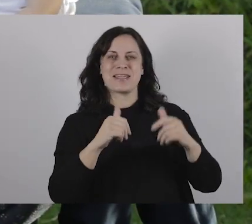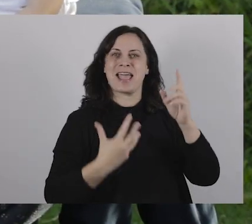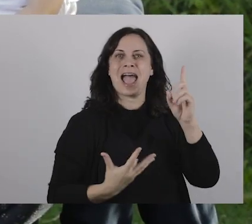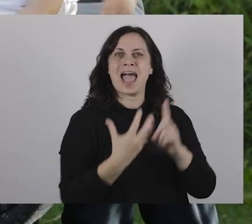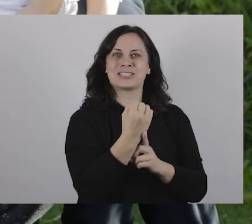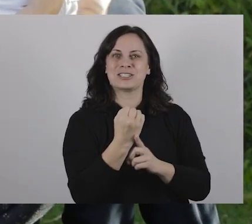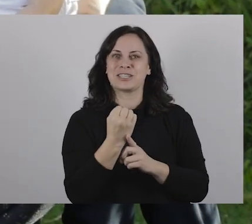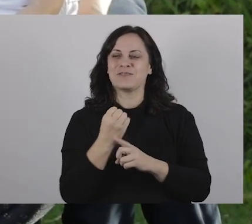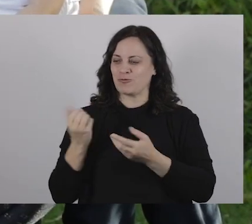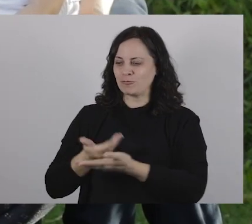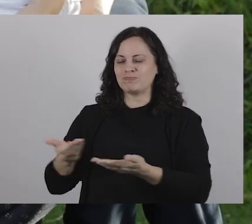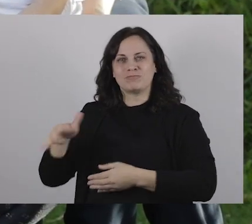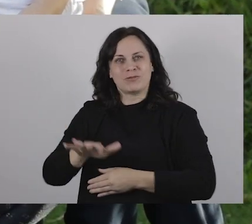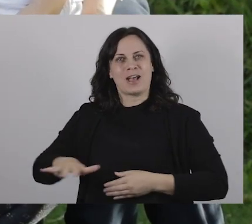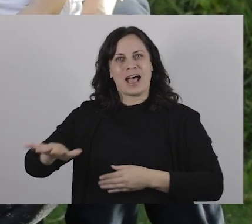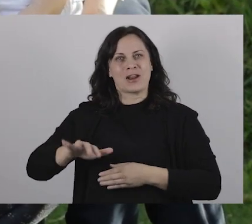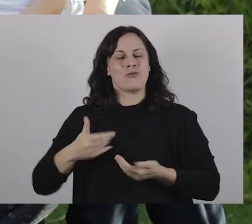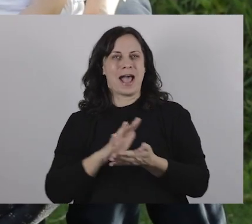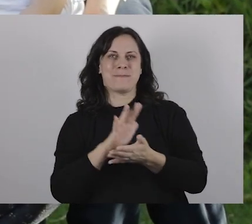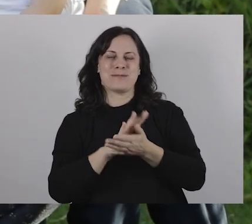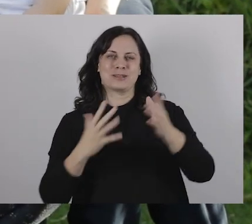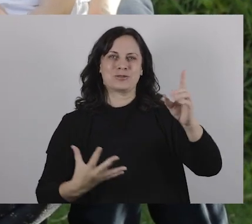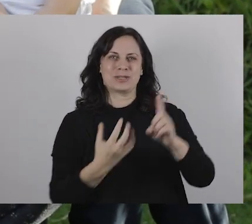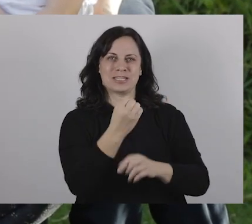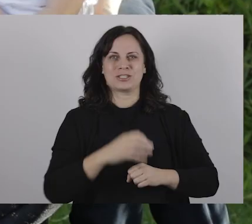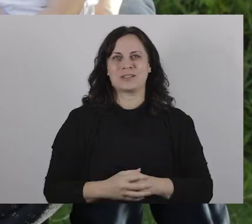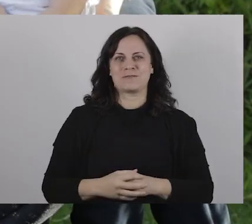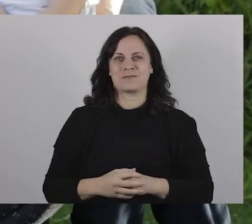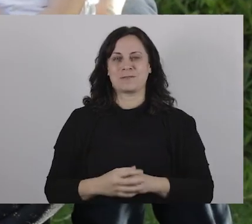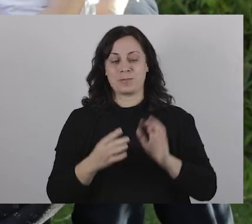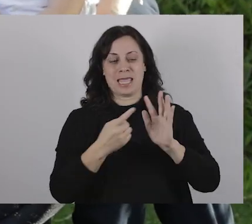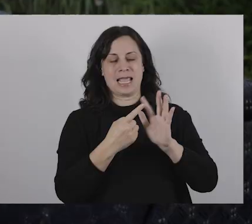which I'm really happy for my whānau, you know — for me, but for them.